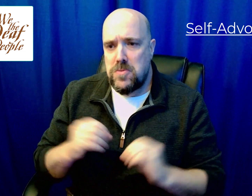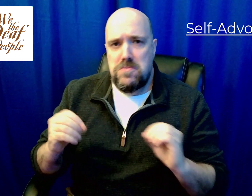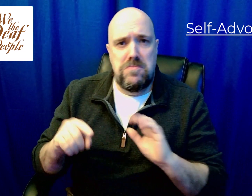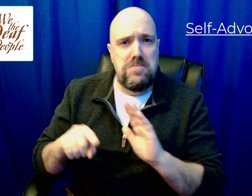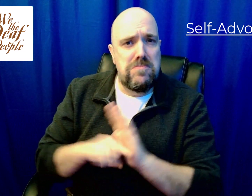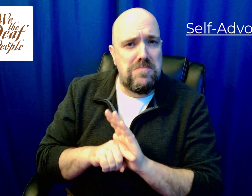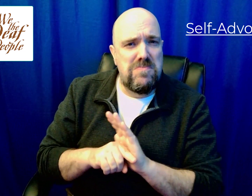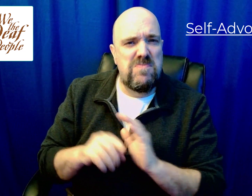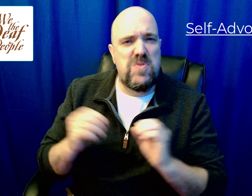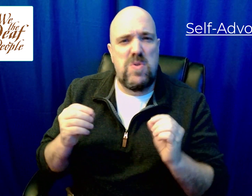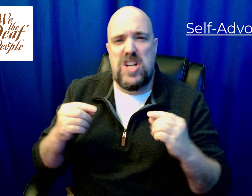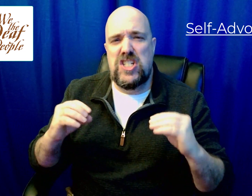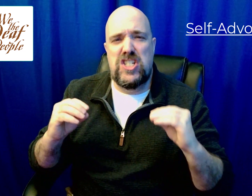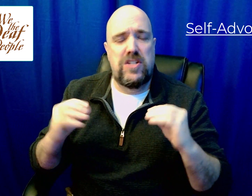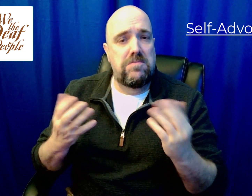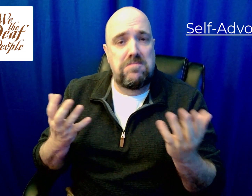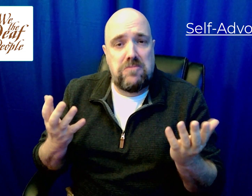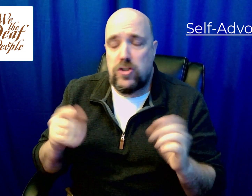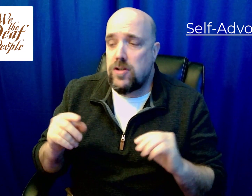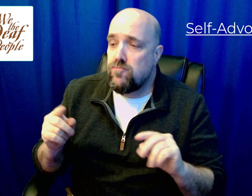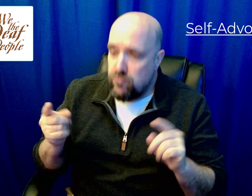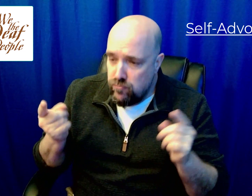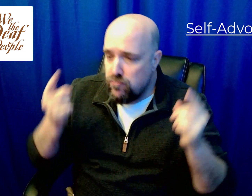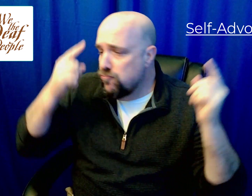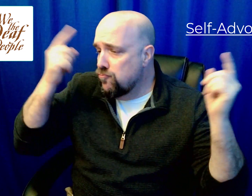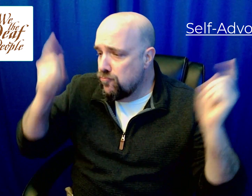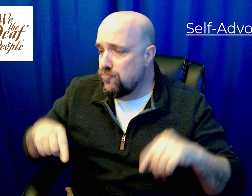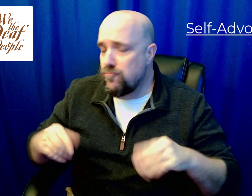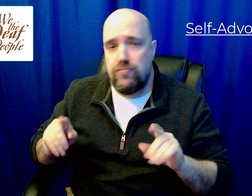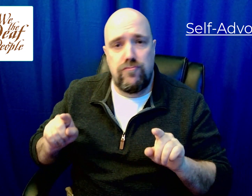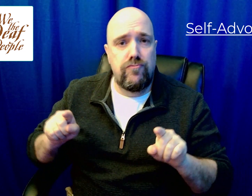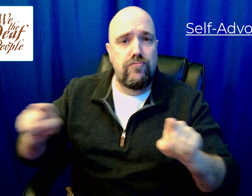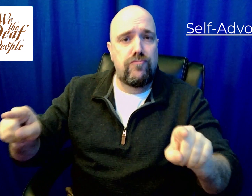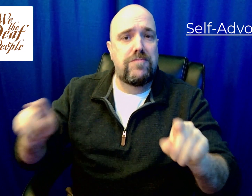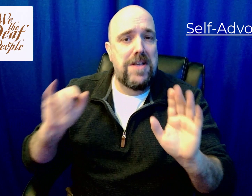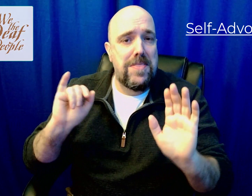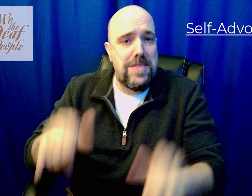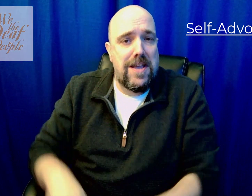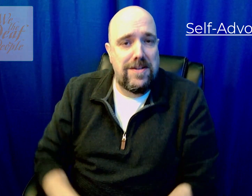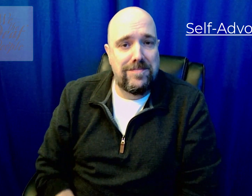There are no negative or hard feelings. We just moved on.